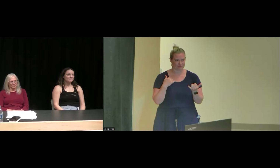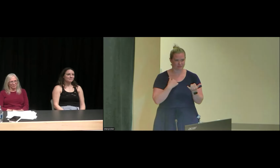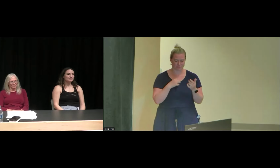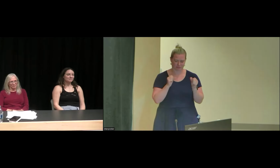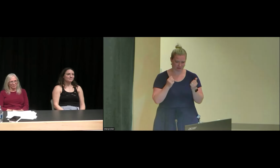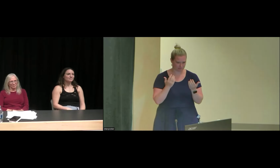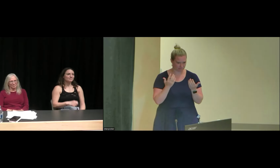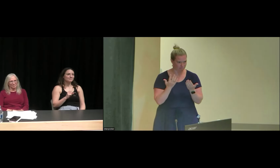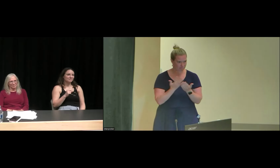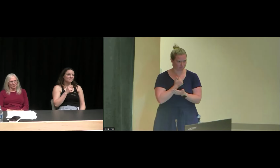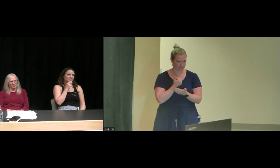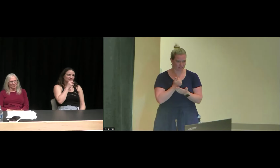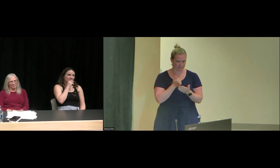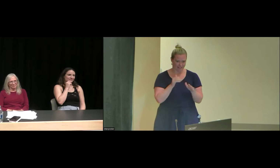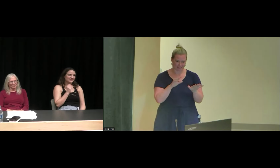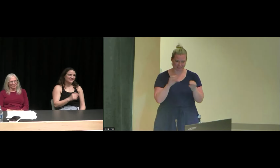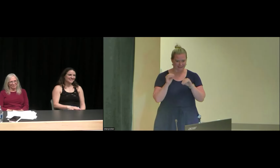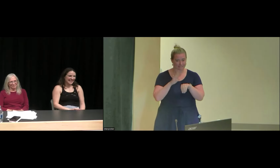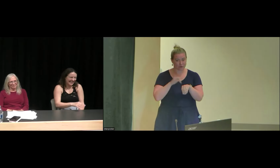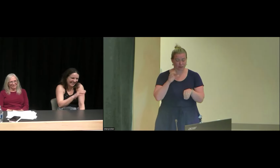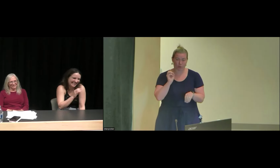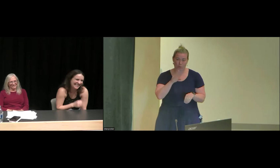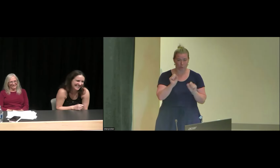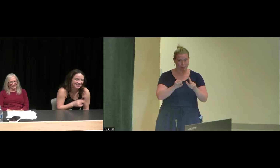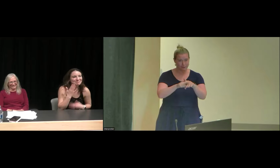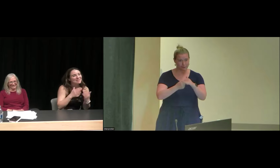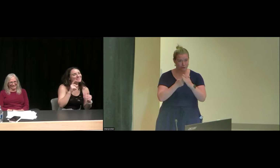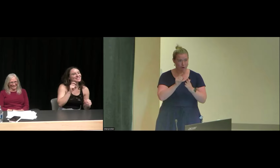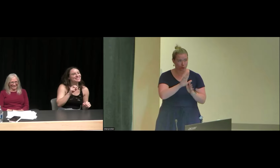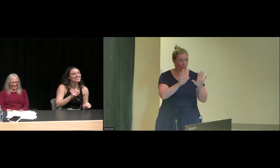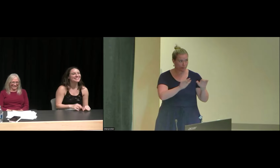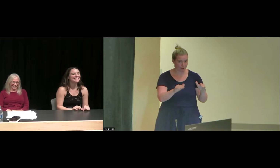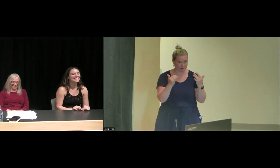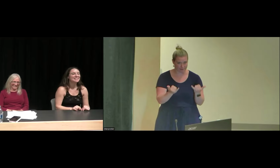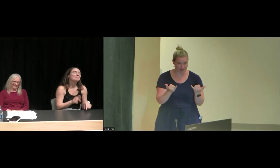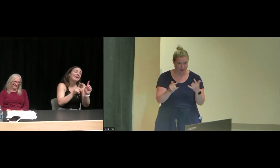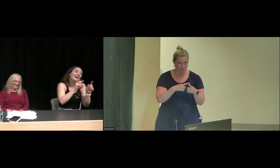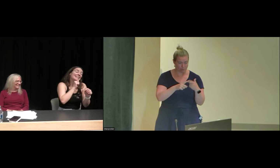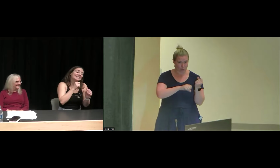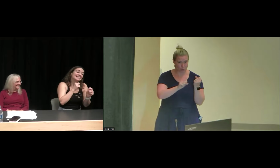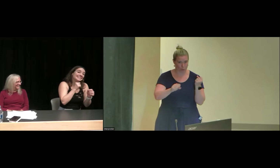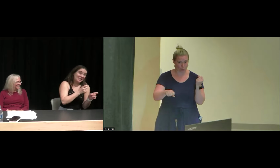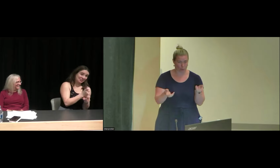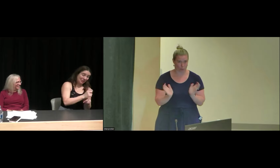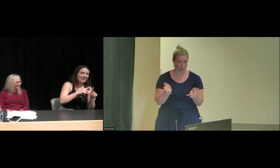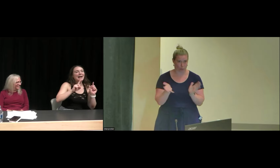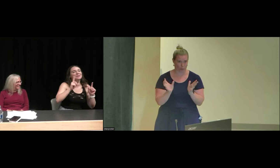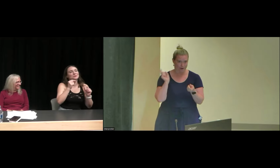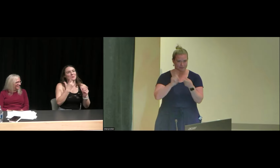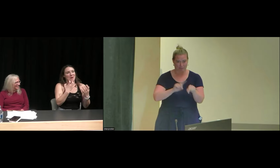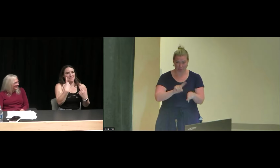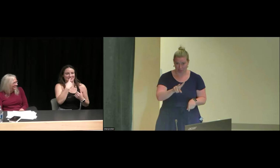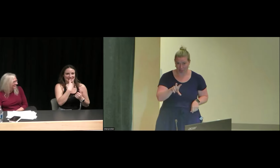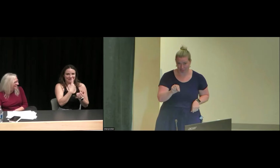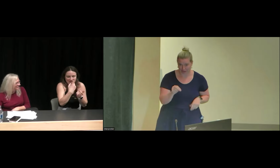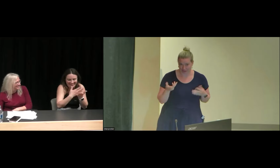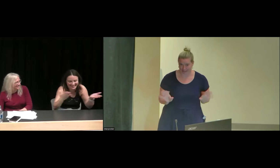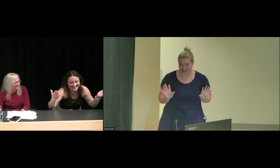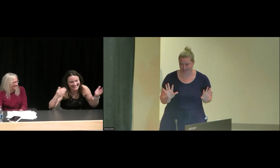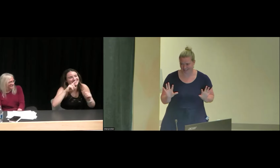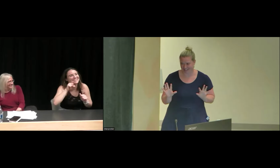goodbyes now and we could still end at 1:30 we probably should it's all kidding aside one thing